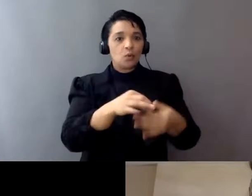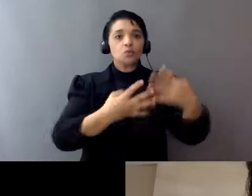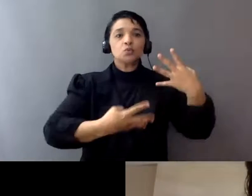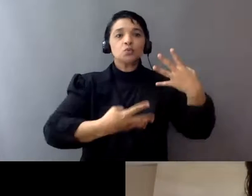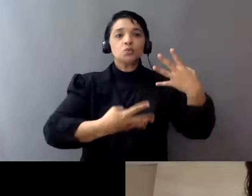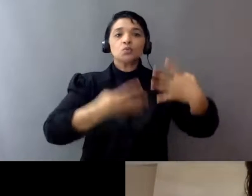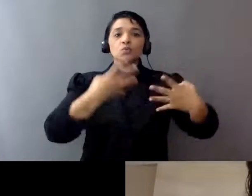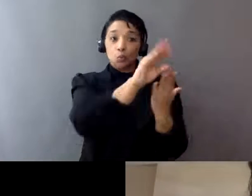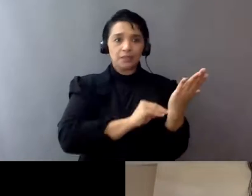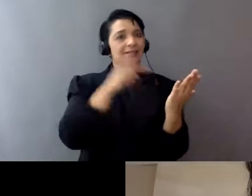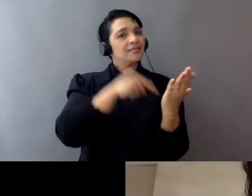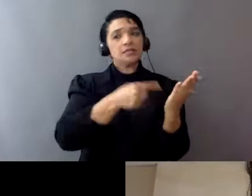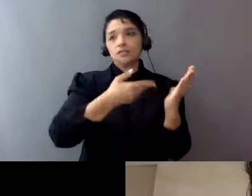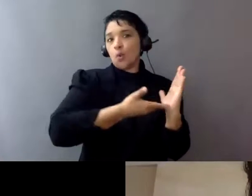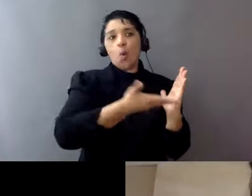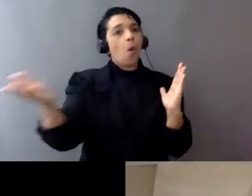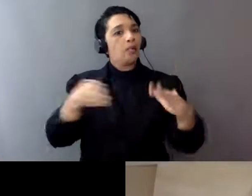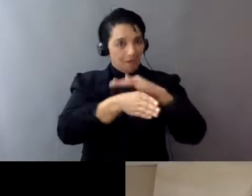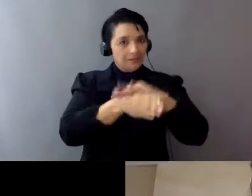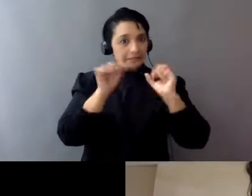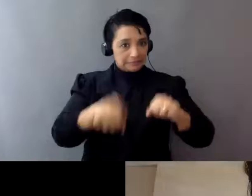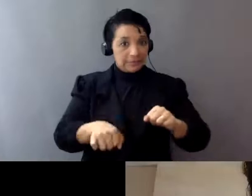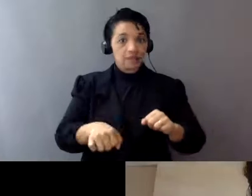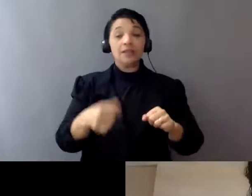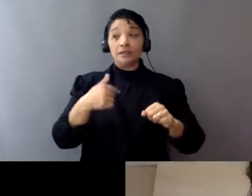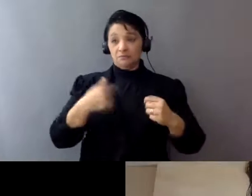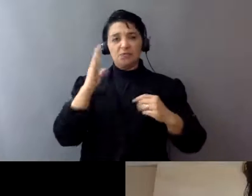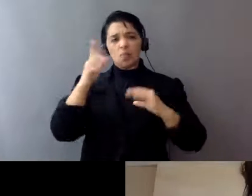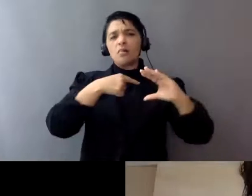open source, I'm happy to share it again, once I e mail everybody this recording.